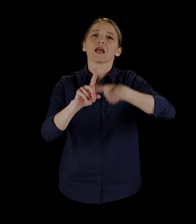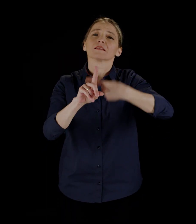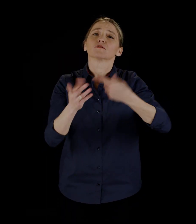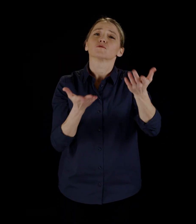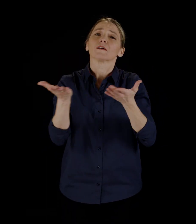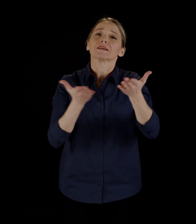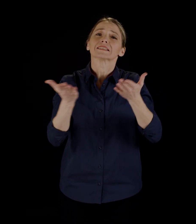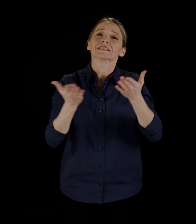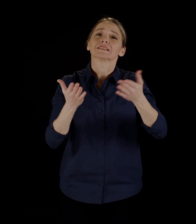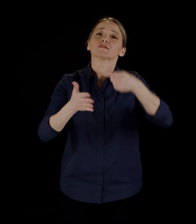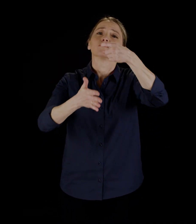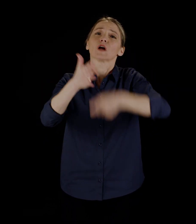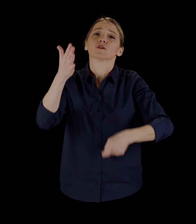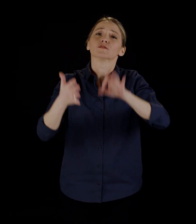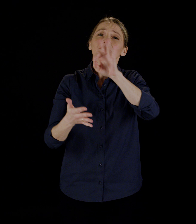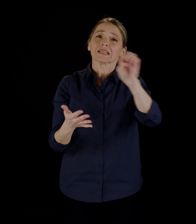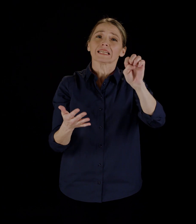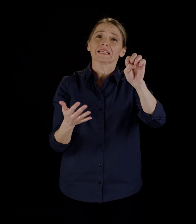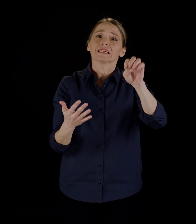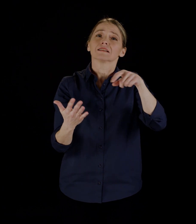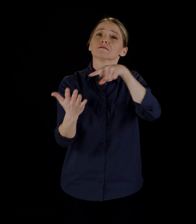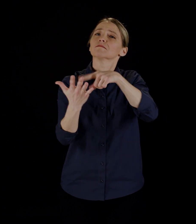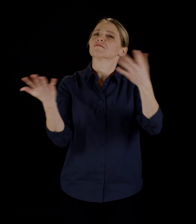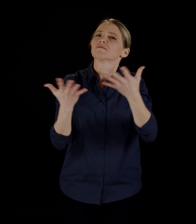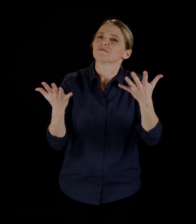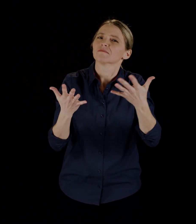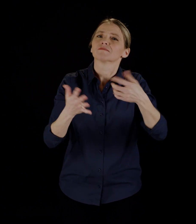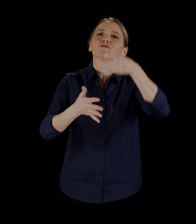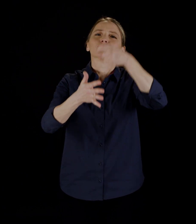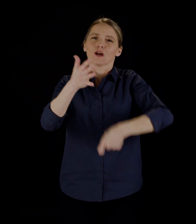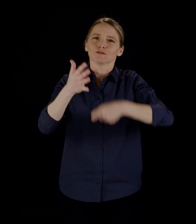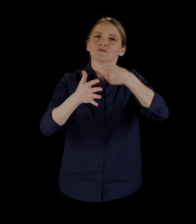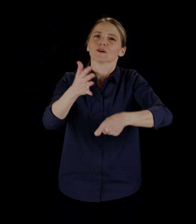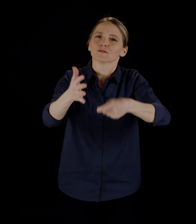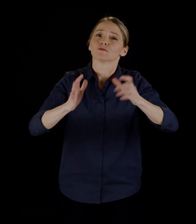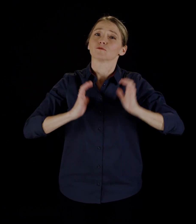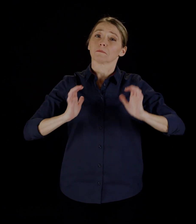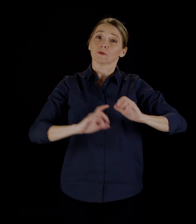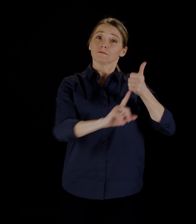Monthly Service Fees are charges that a customer will see on their monthly bill.